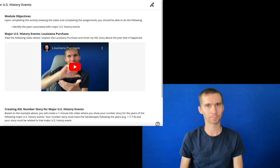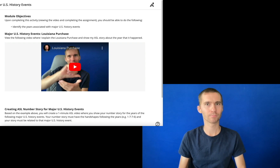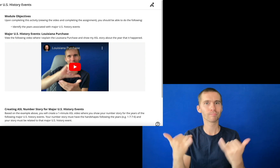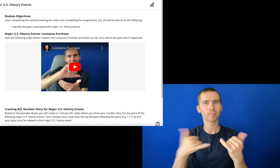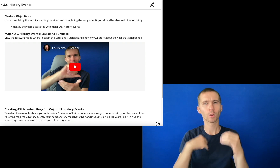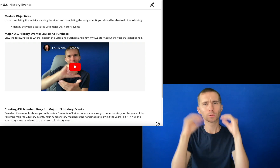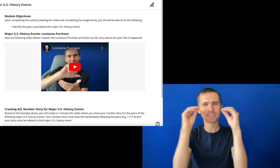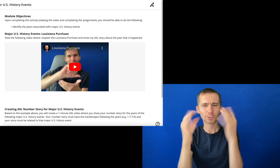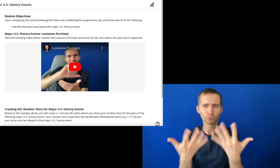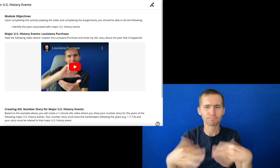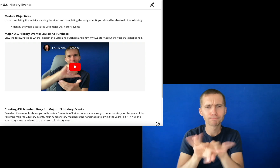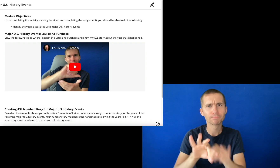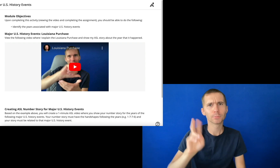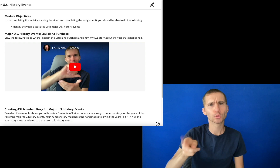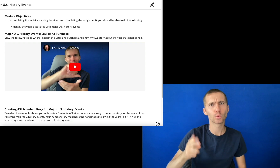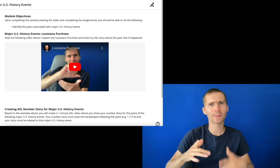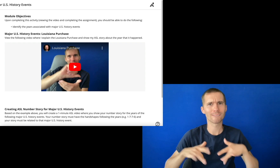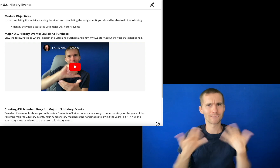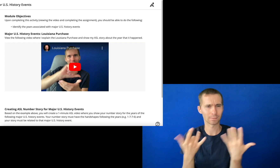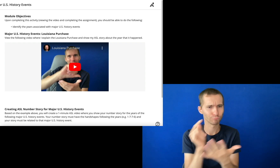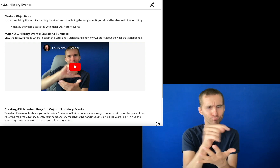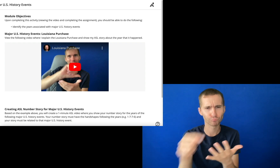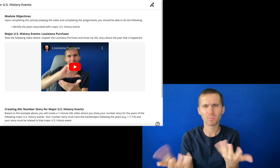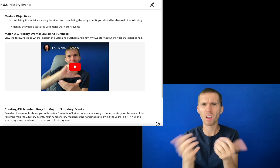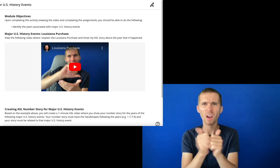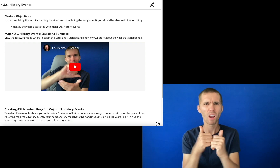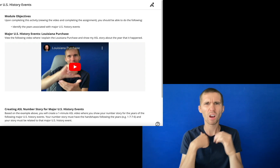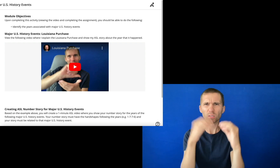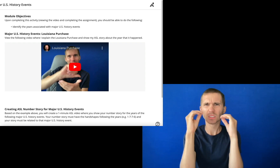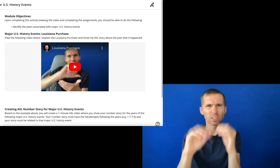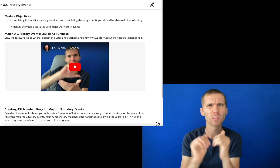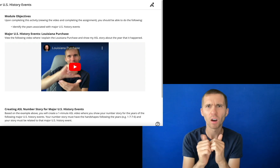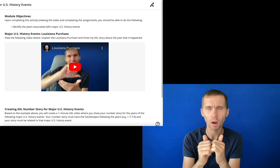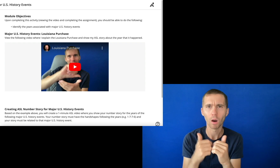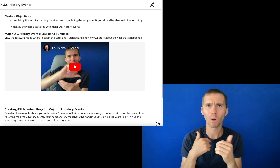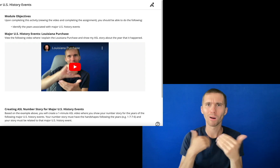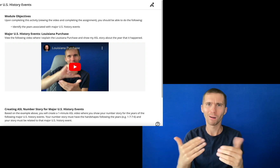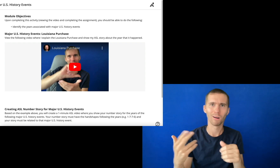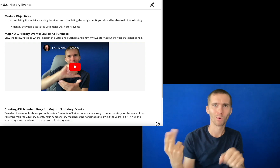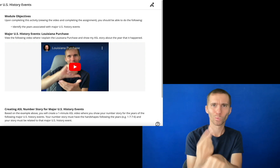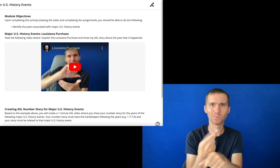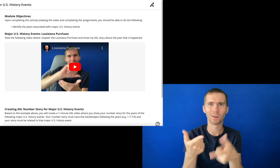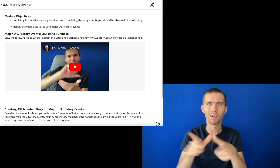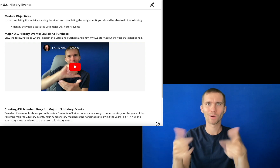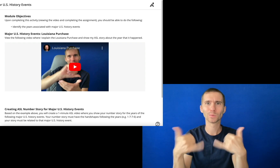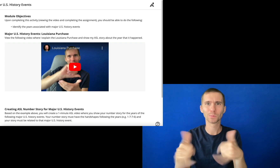There is a unit related to major U.S. history events. To teach this unit, I incorporate language play.